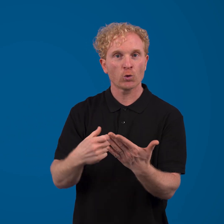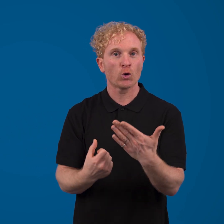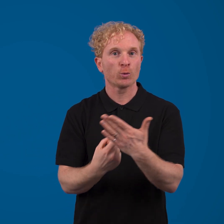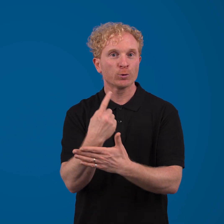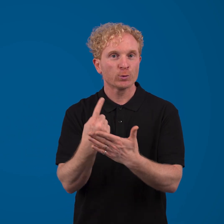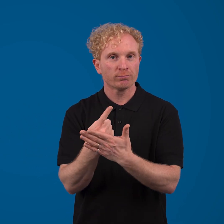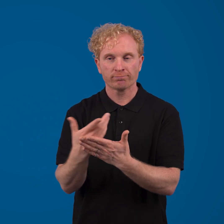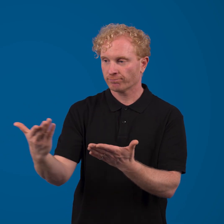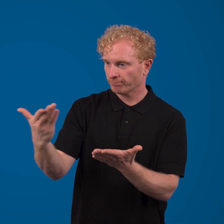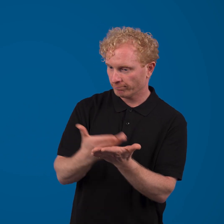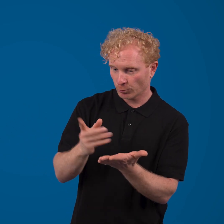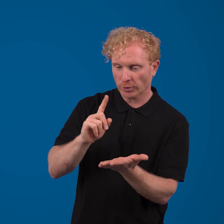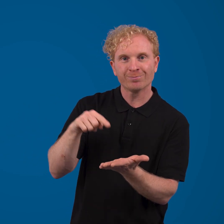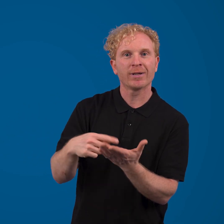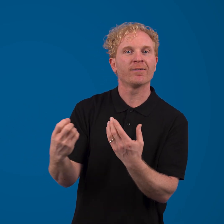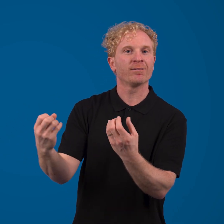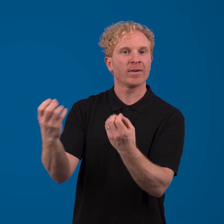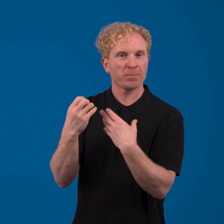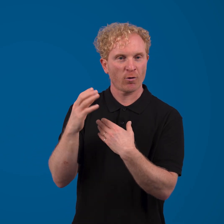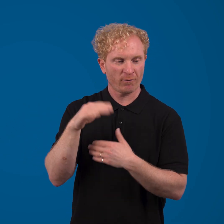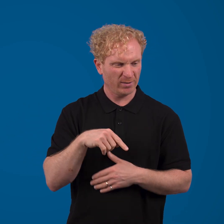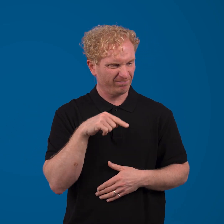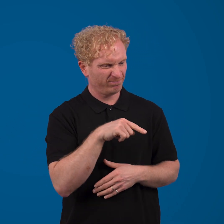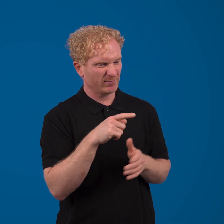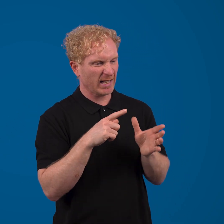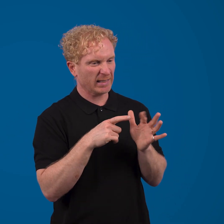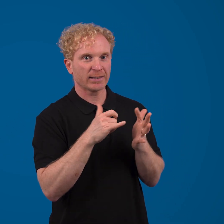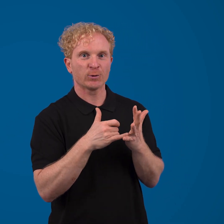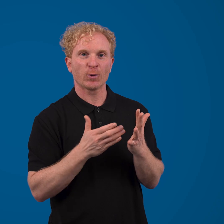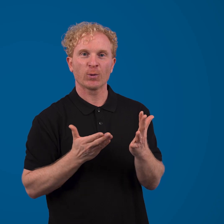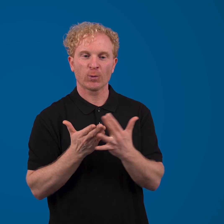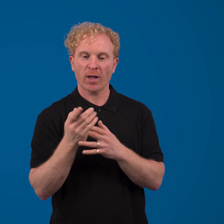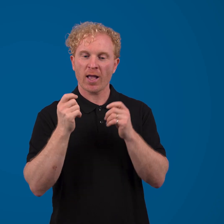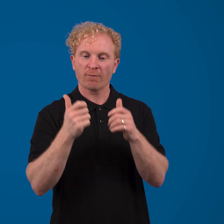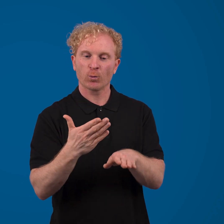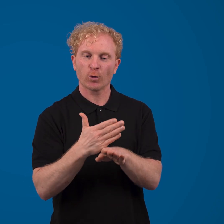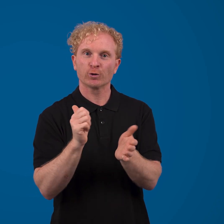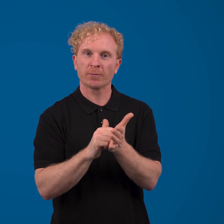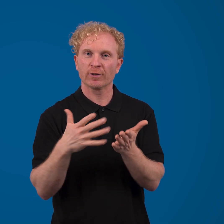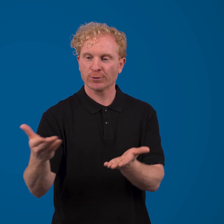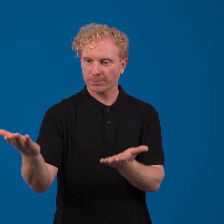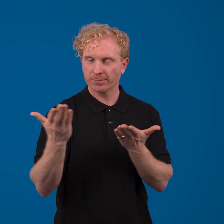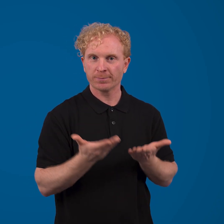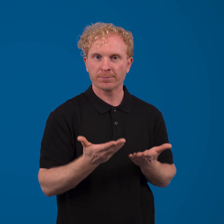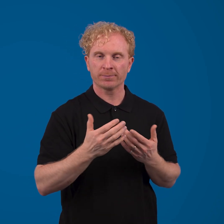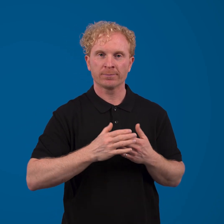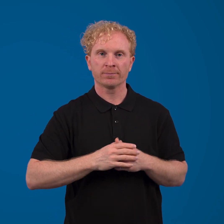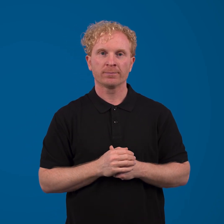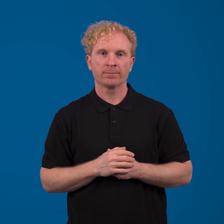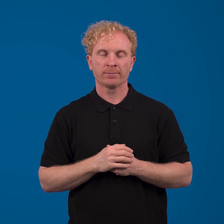opportunities to submit their feedback on ADS after the Workshops.